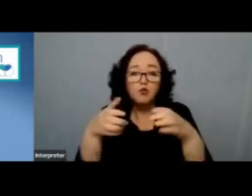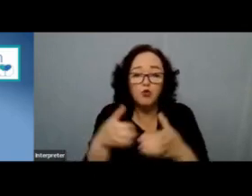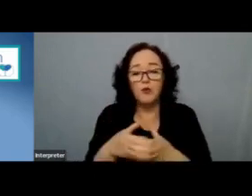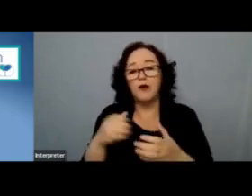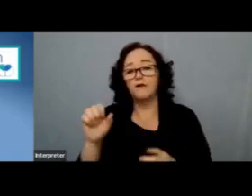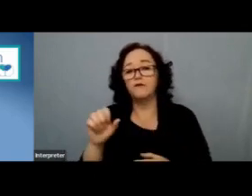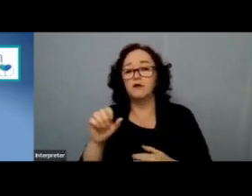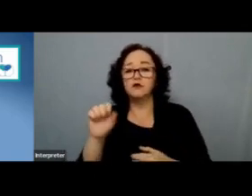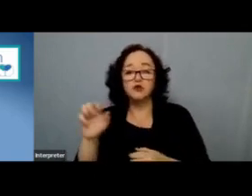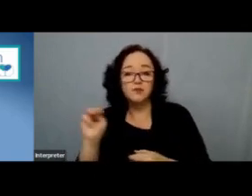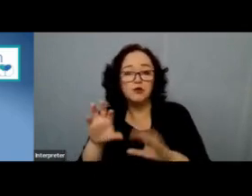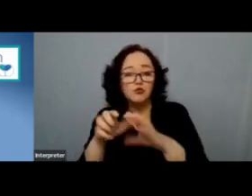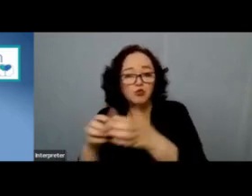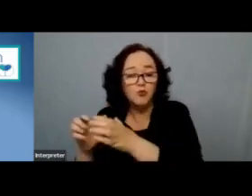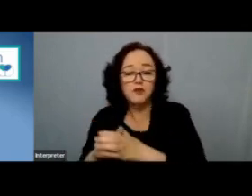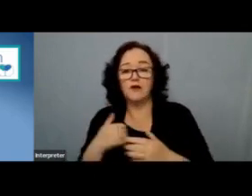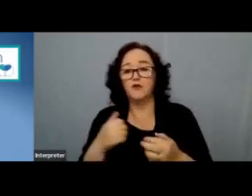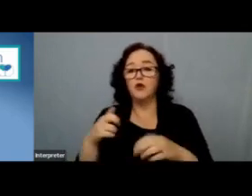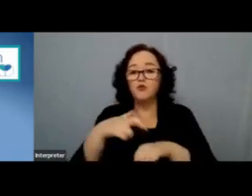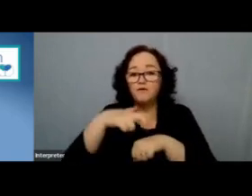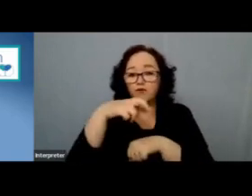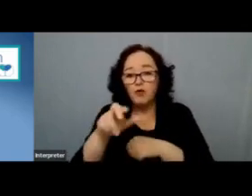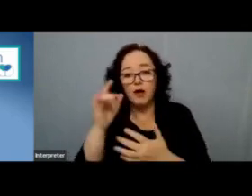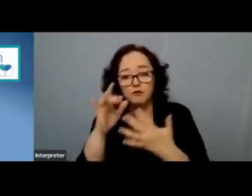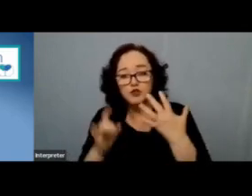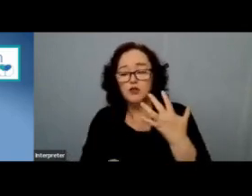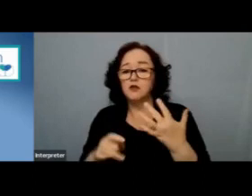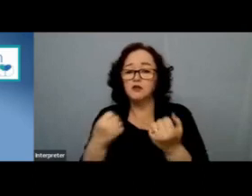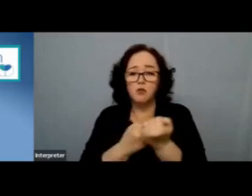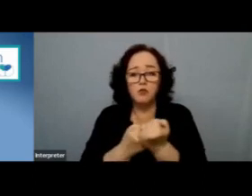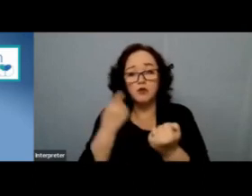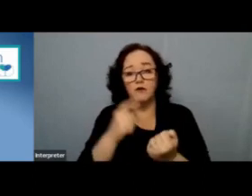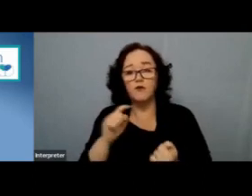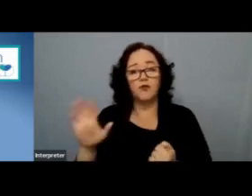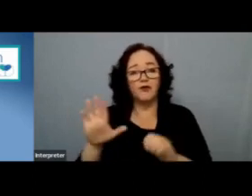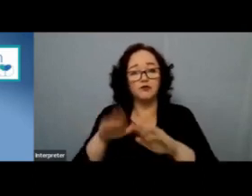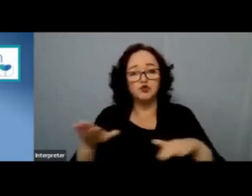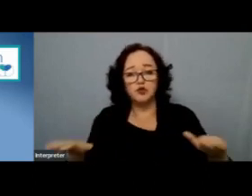referral options and supports for their children. And they're all included within the supporting materials and next